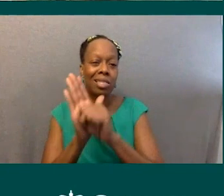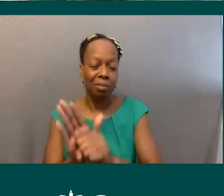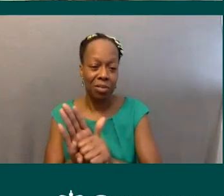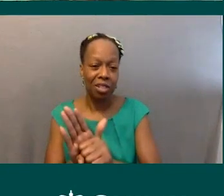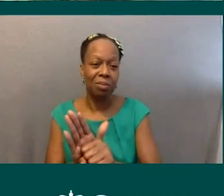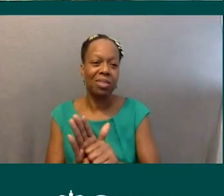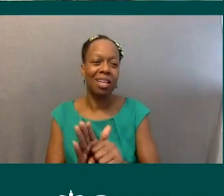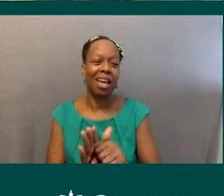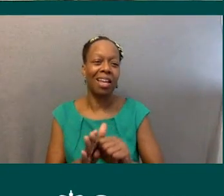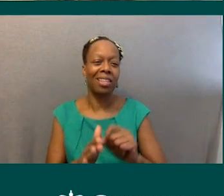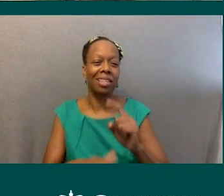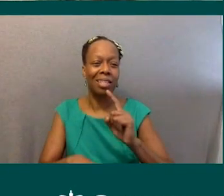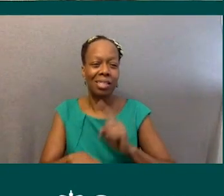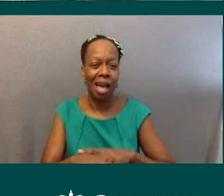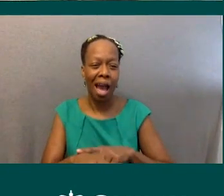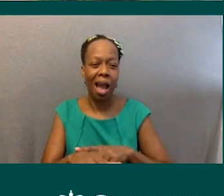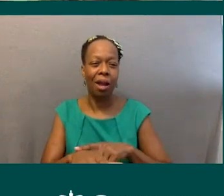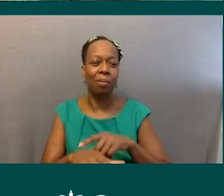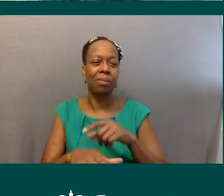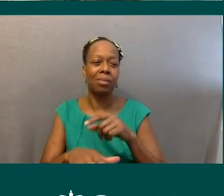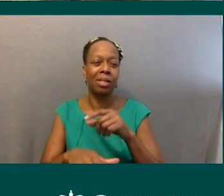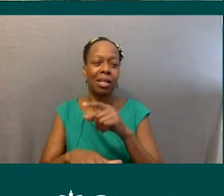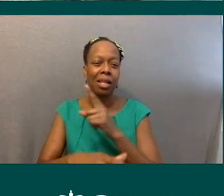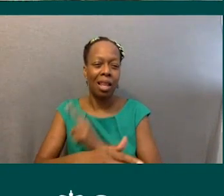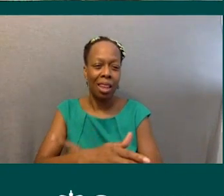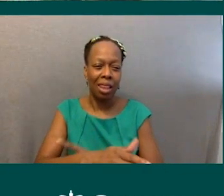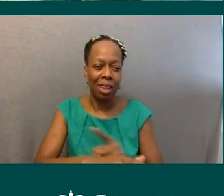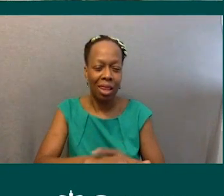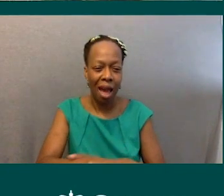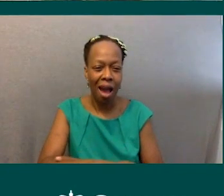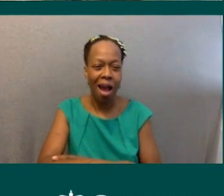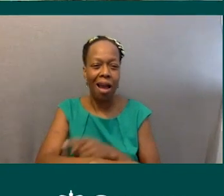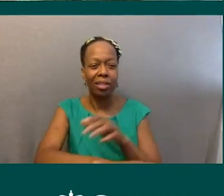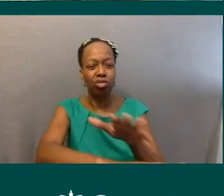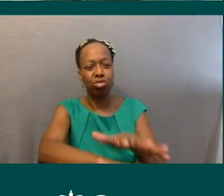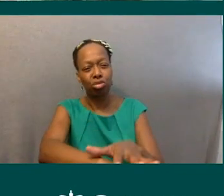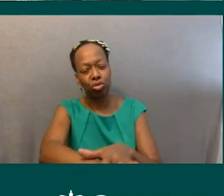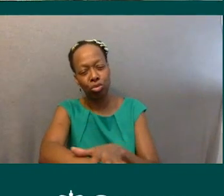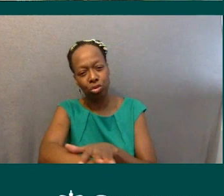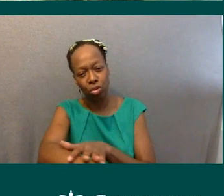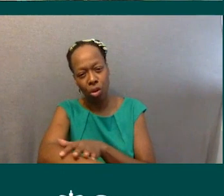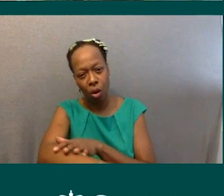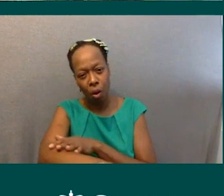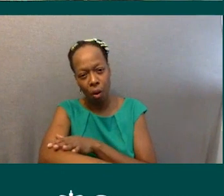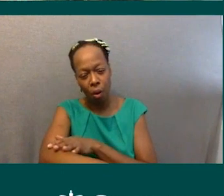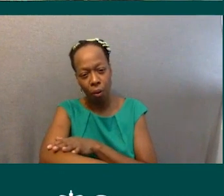And I think that research happens slowly and the research that's sort of often most ready